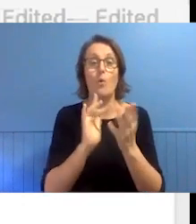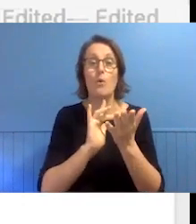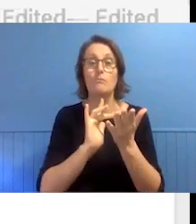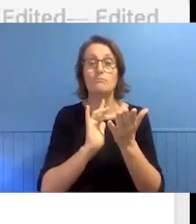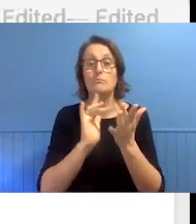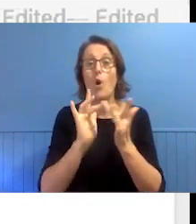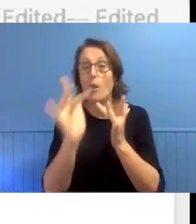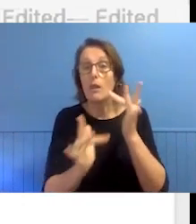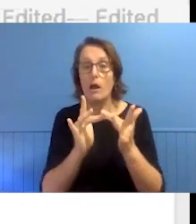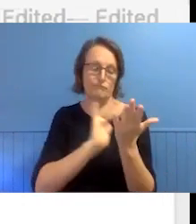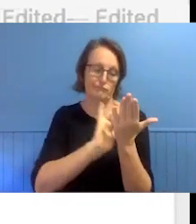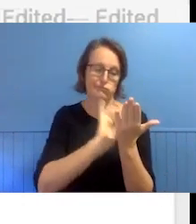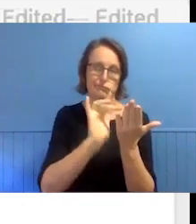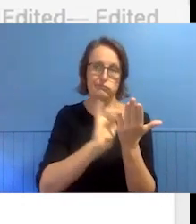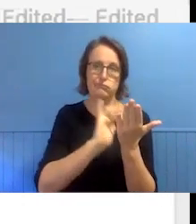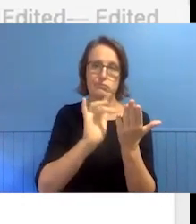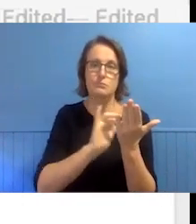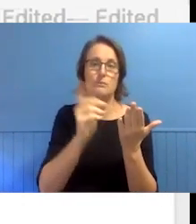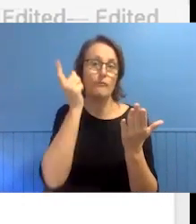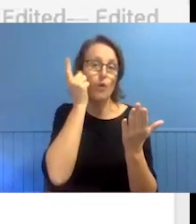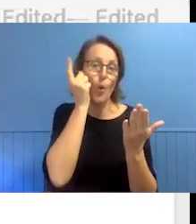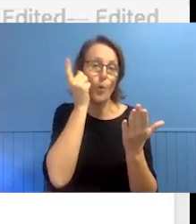think about when you're thinking about what kind of content to focus